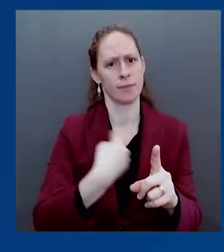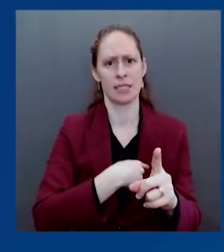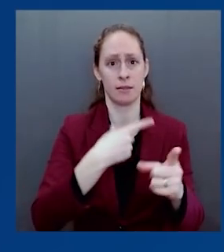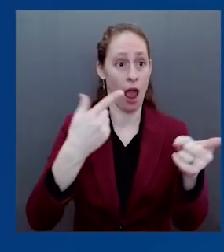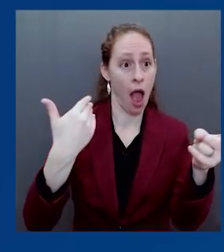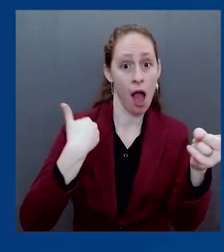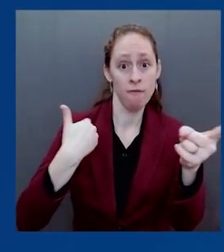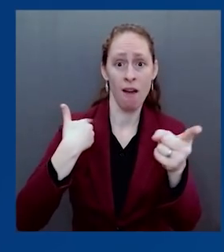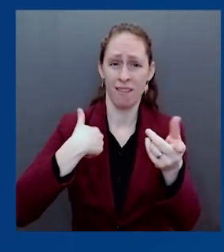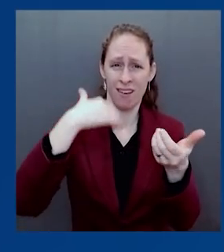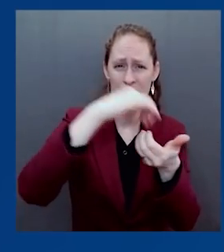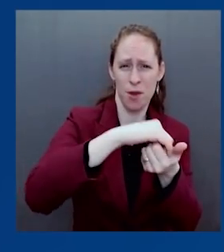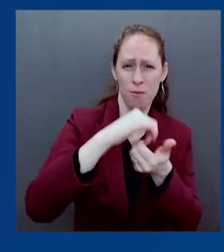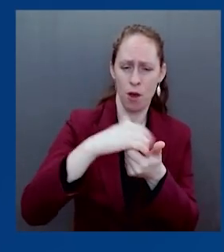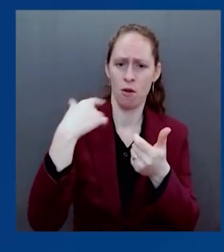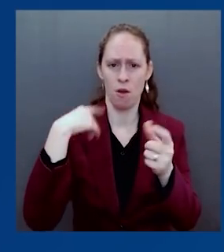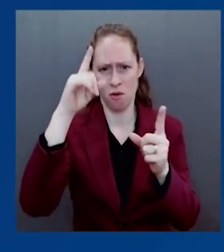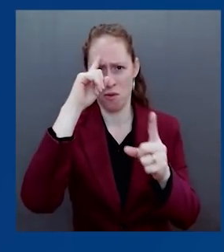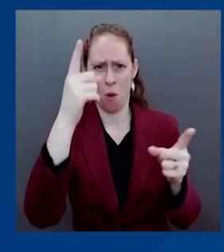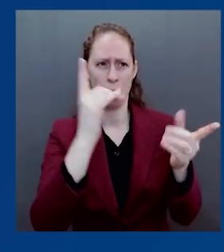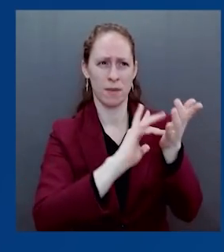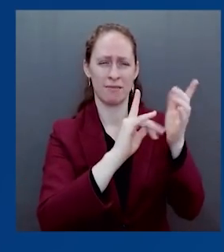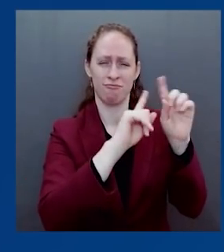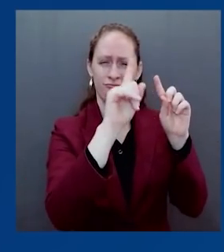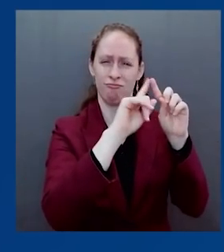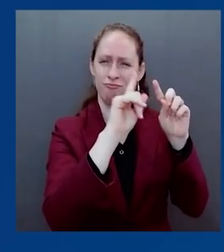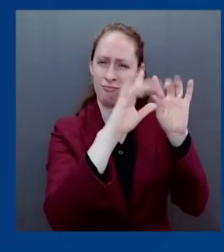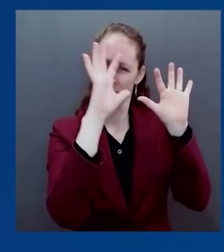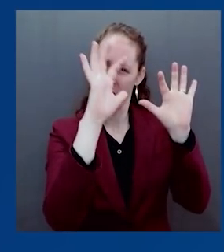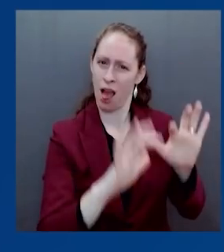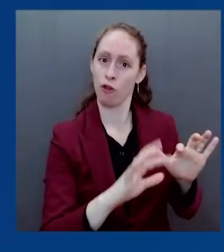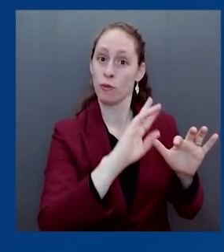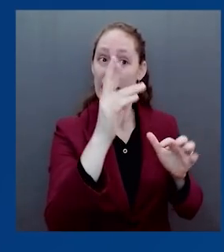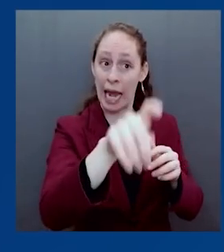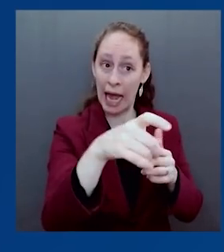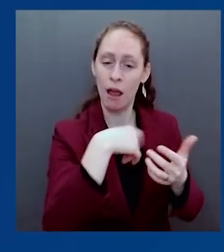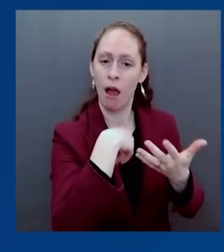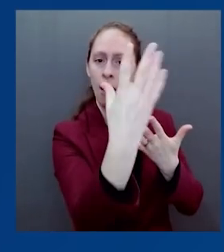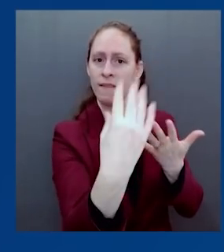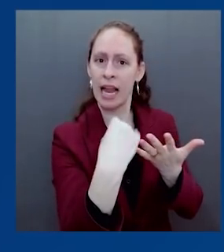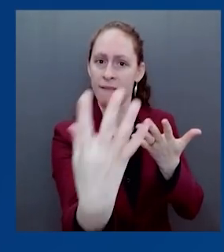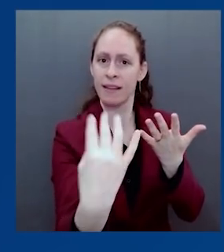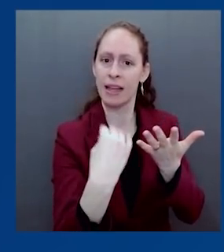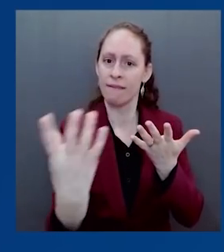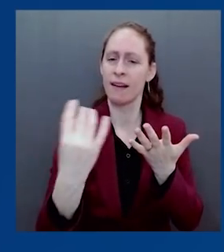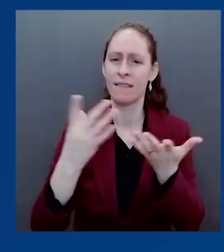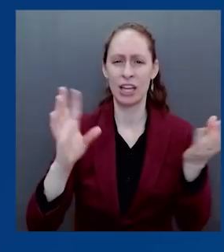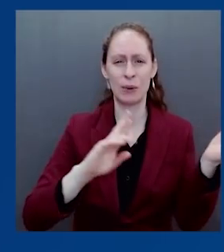has never been more stocked, with 4 million effective treatments available in January alone.